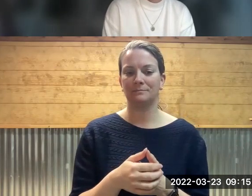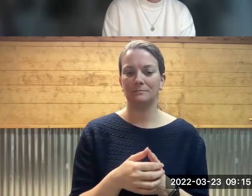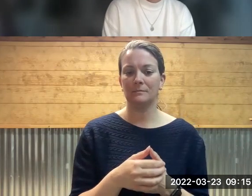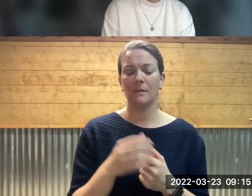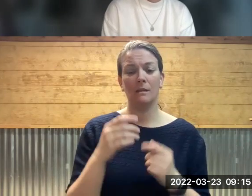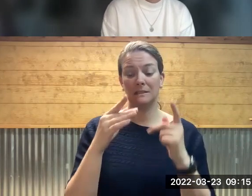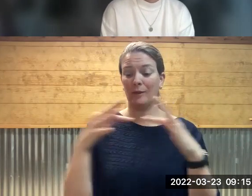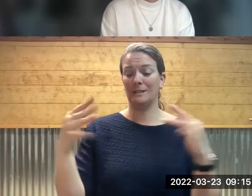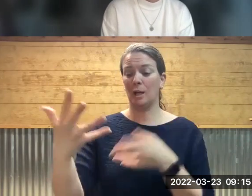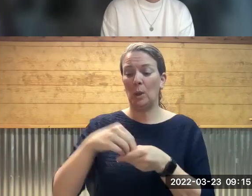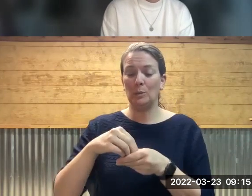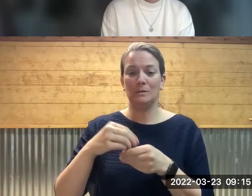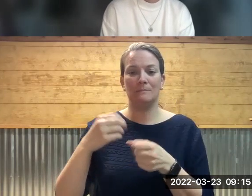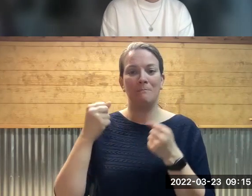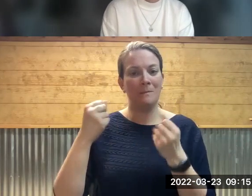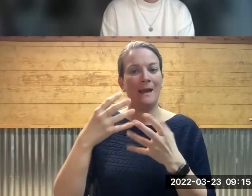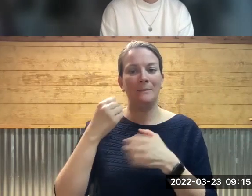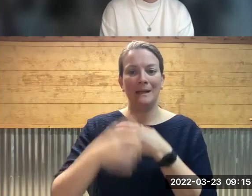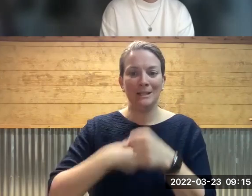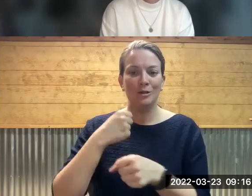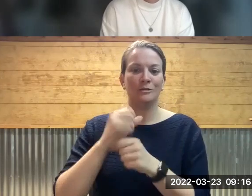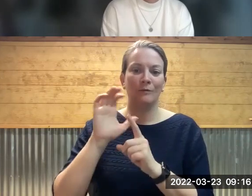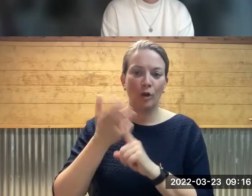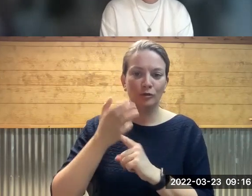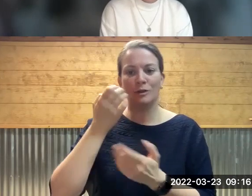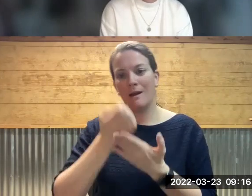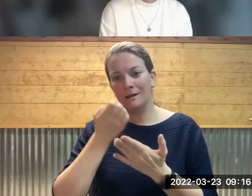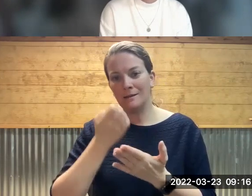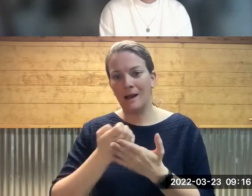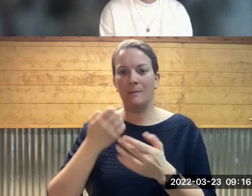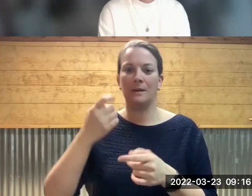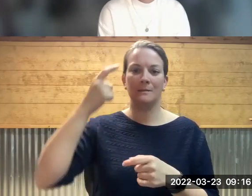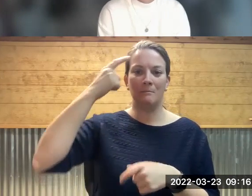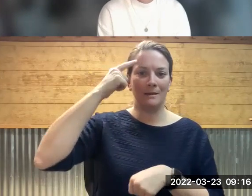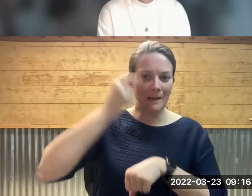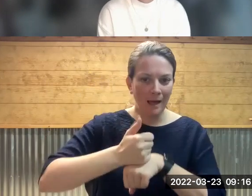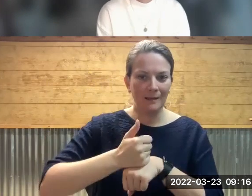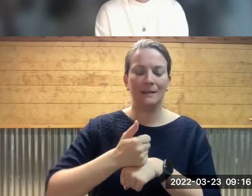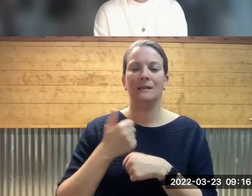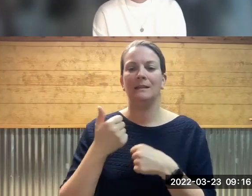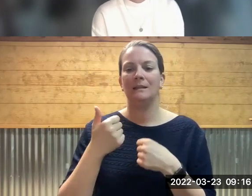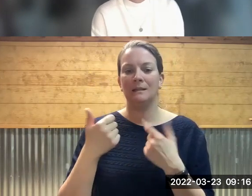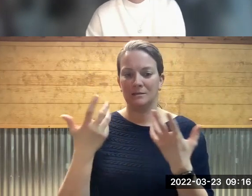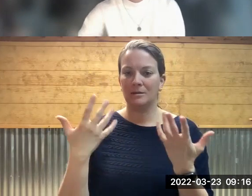and so-so vitality and innovation. thank you.